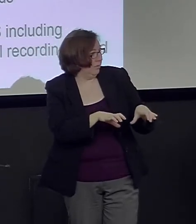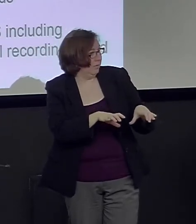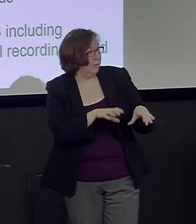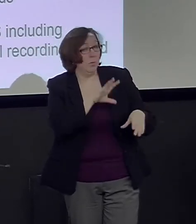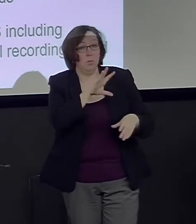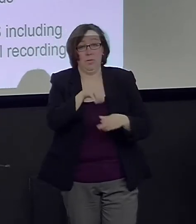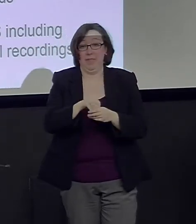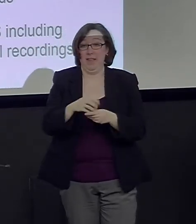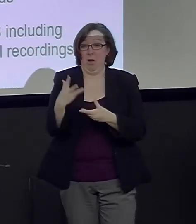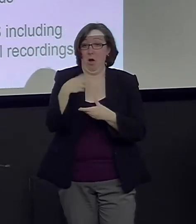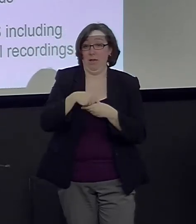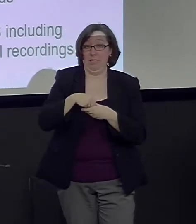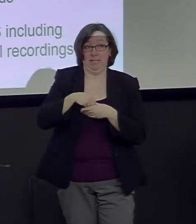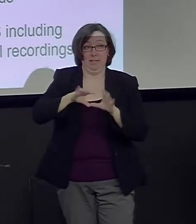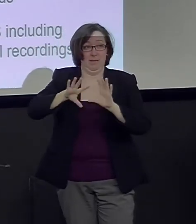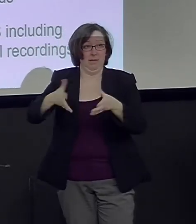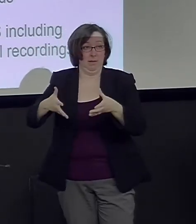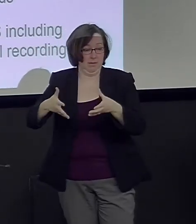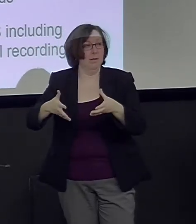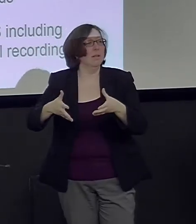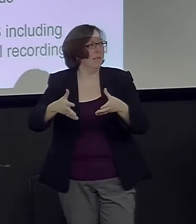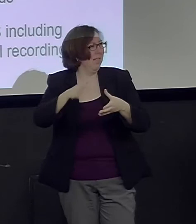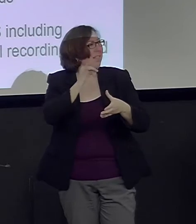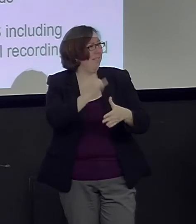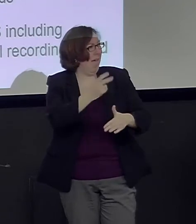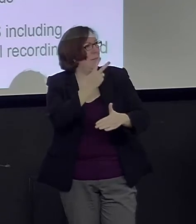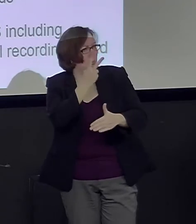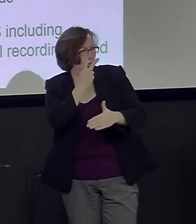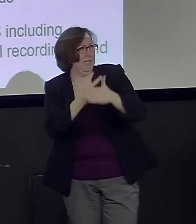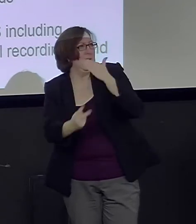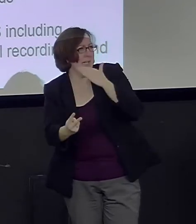are quite predictive of their condition.